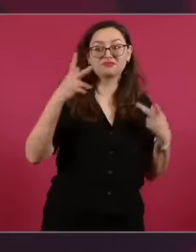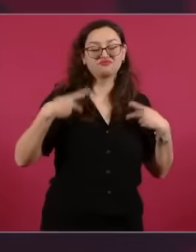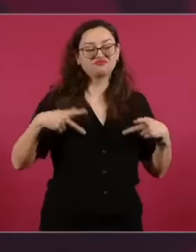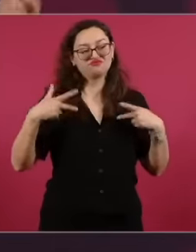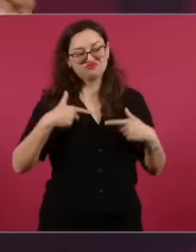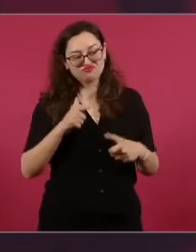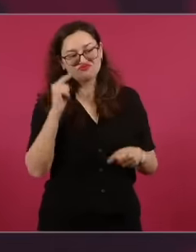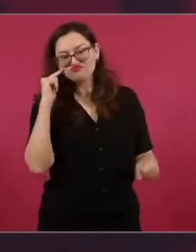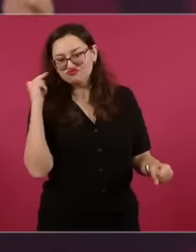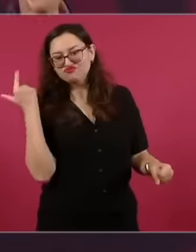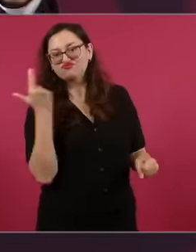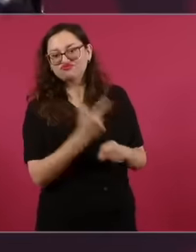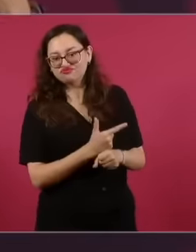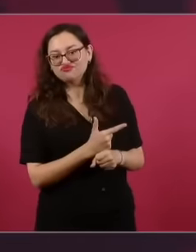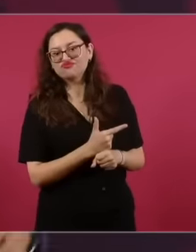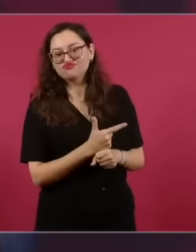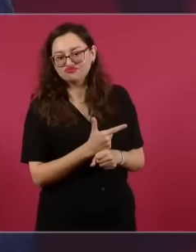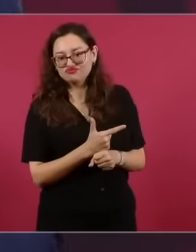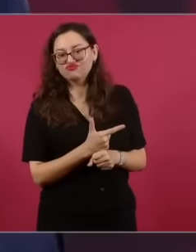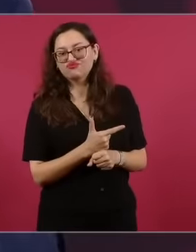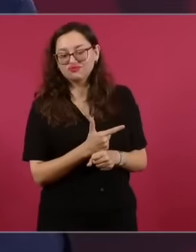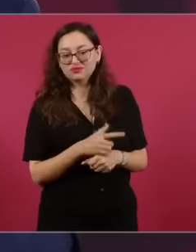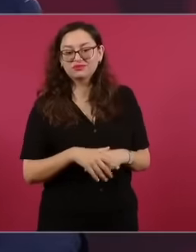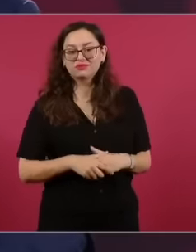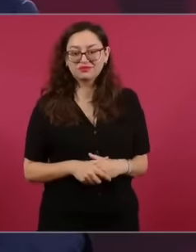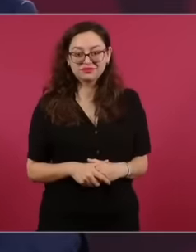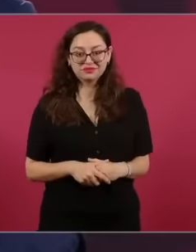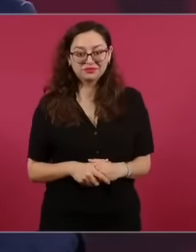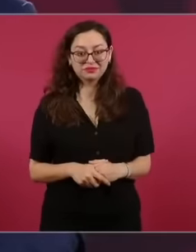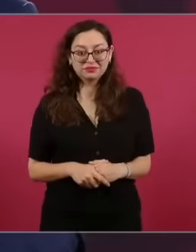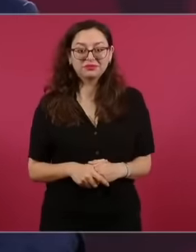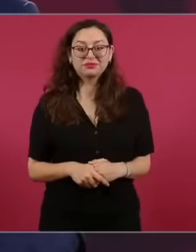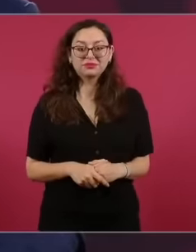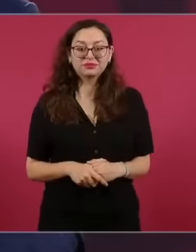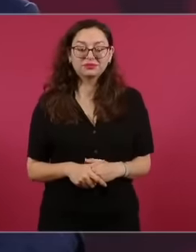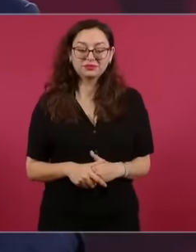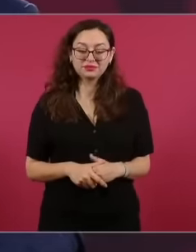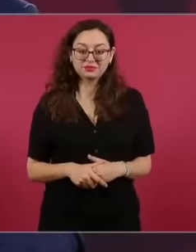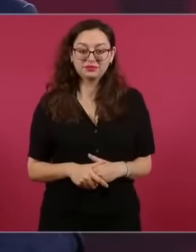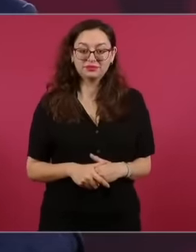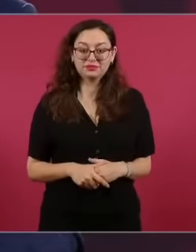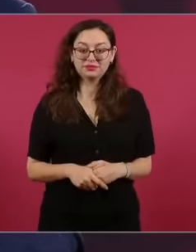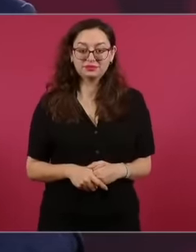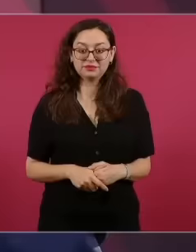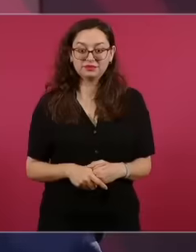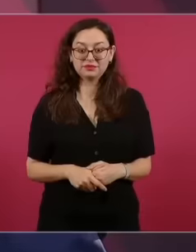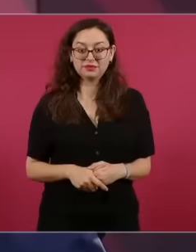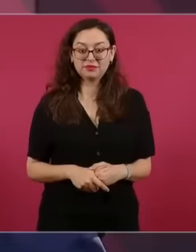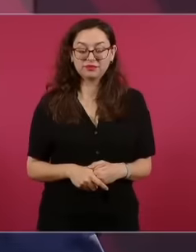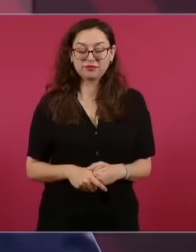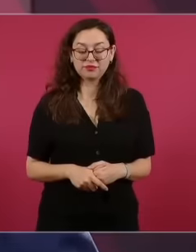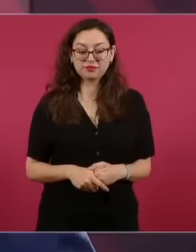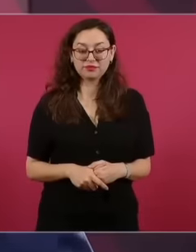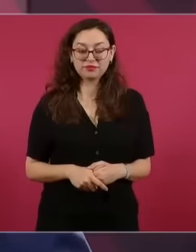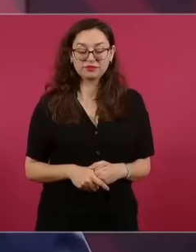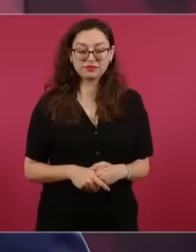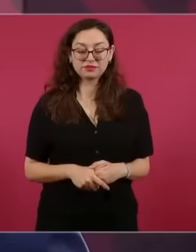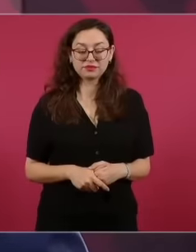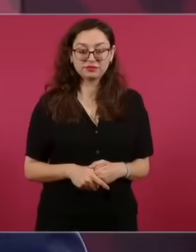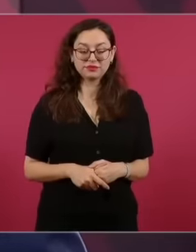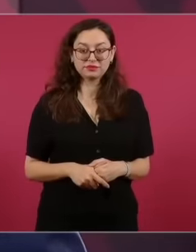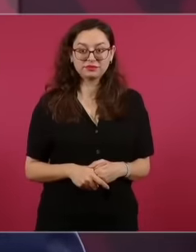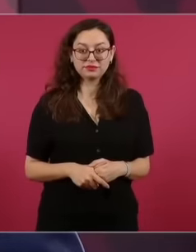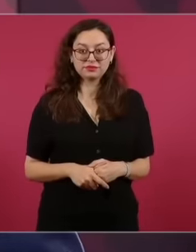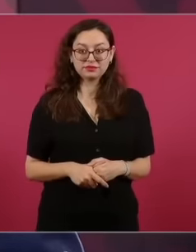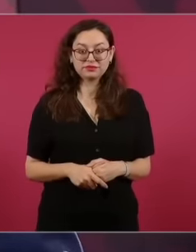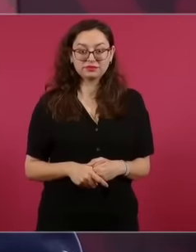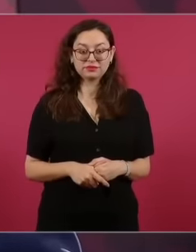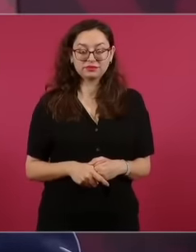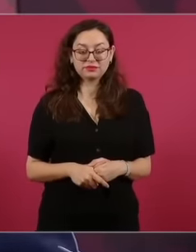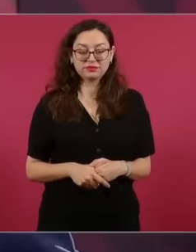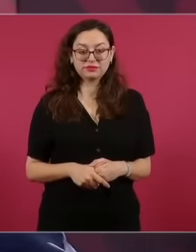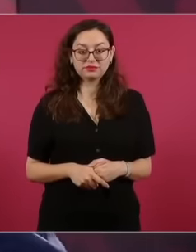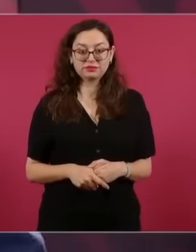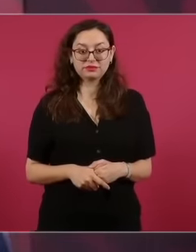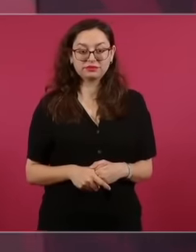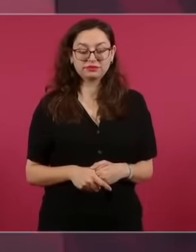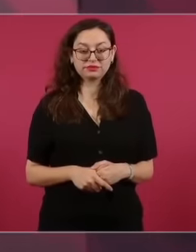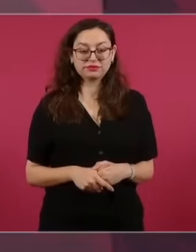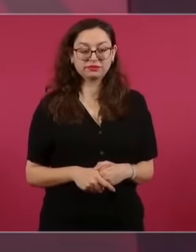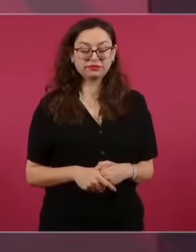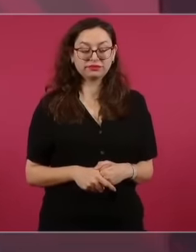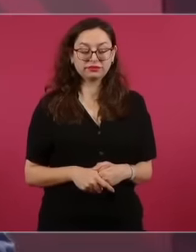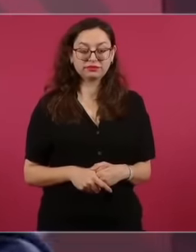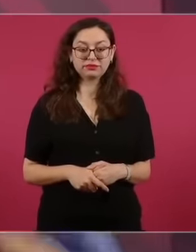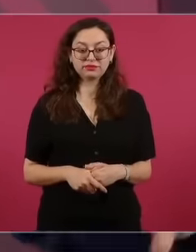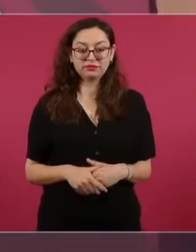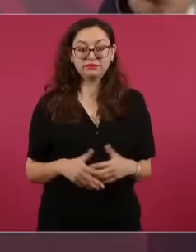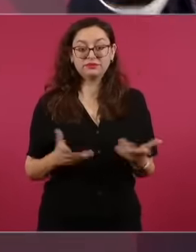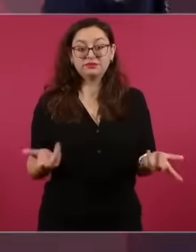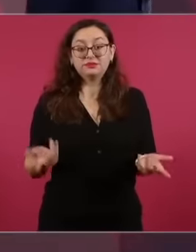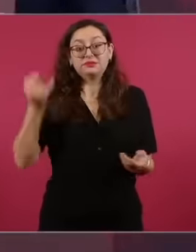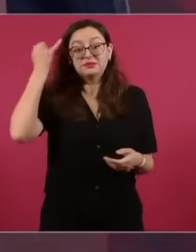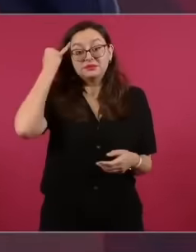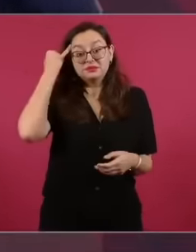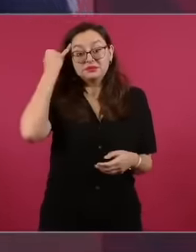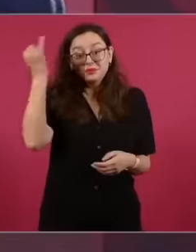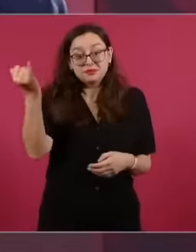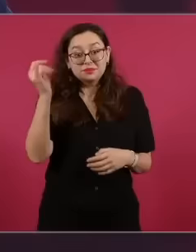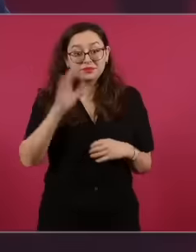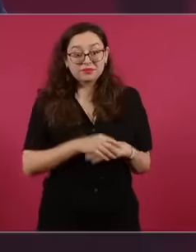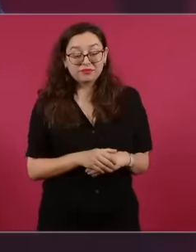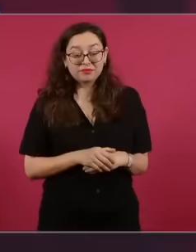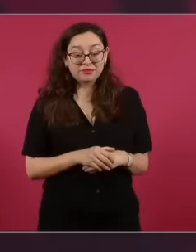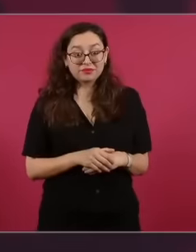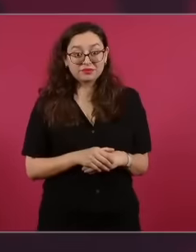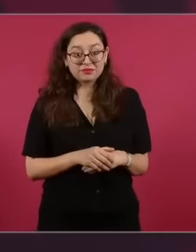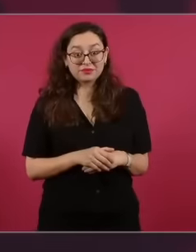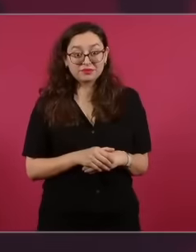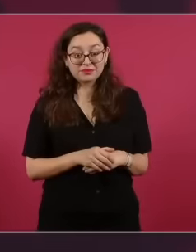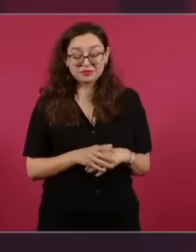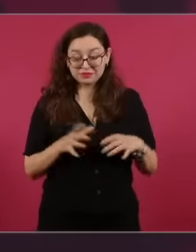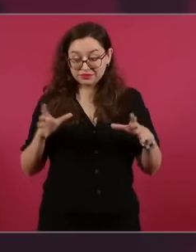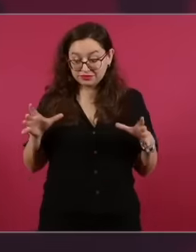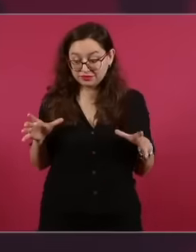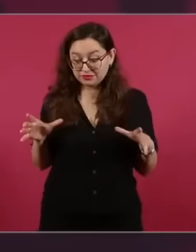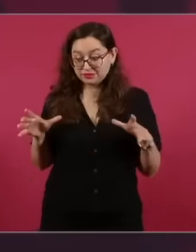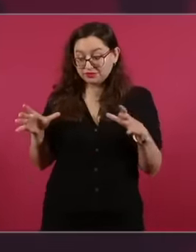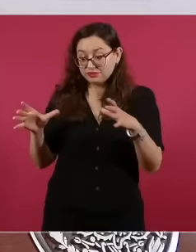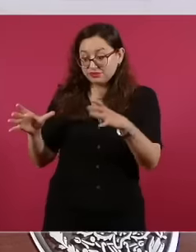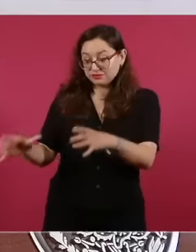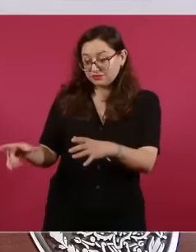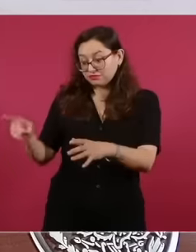to name the conservative bloc candidates, did us a great favor